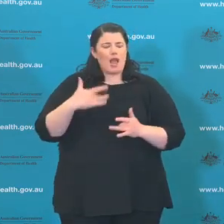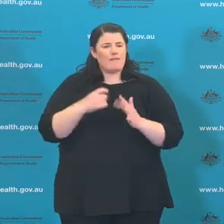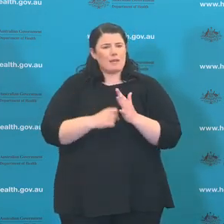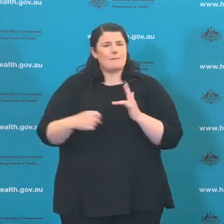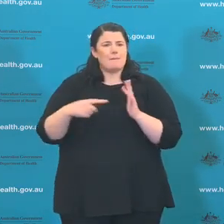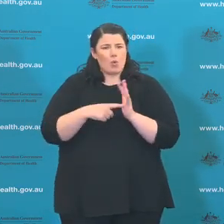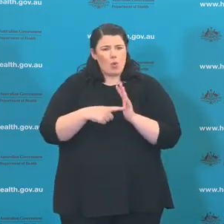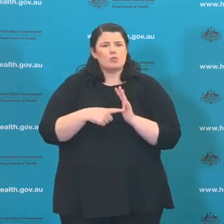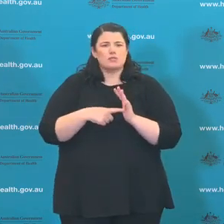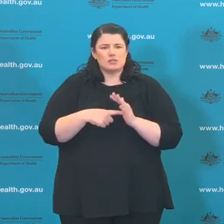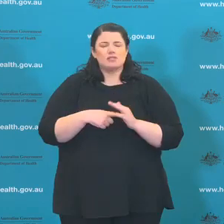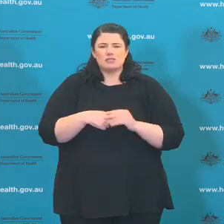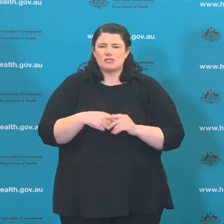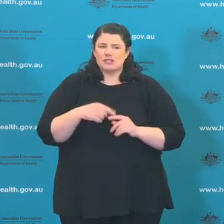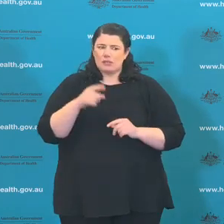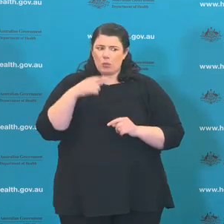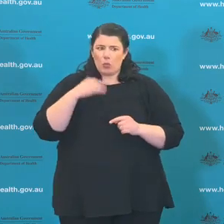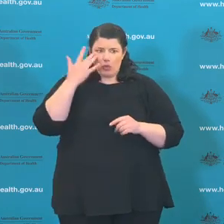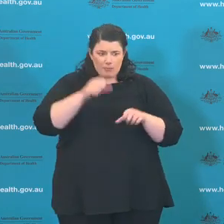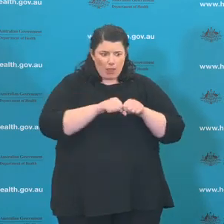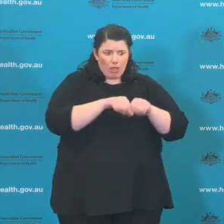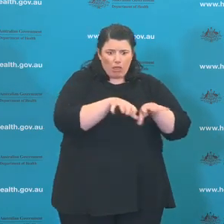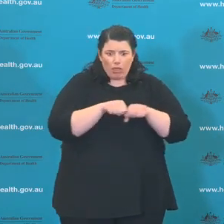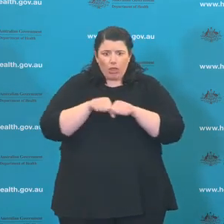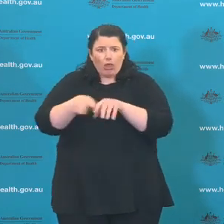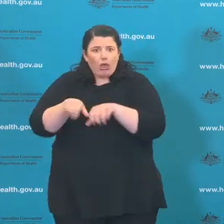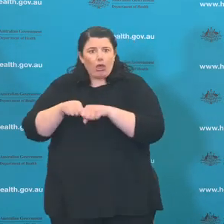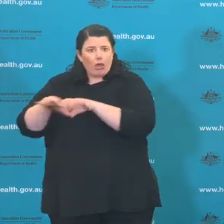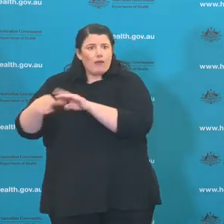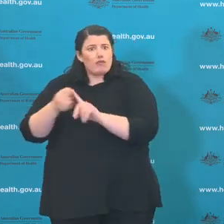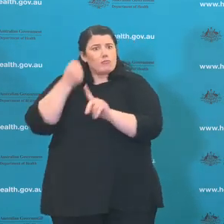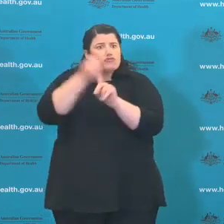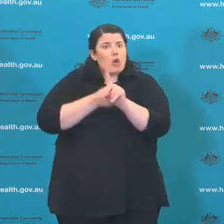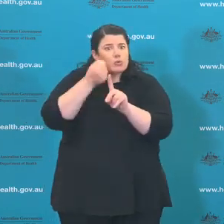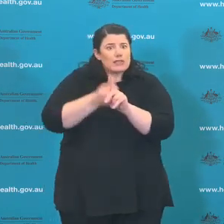transmission at those rally's. We haven't seen any cases popping up, may be one